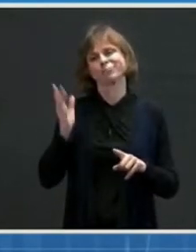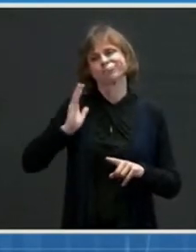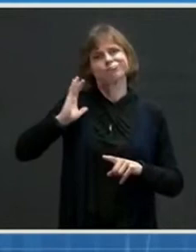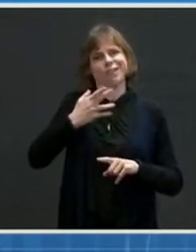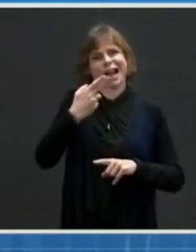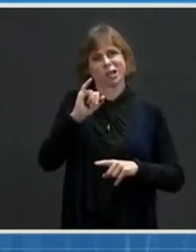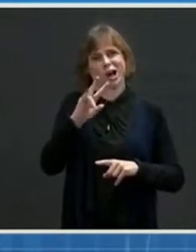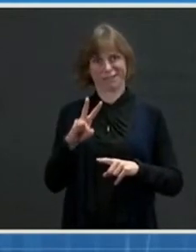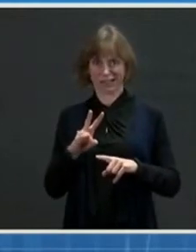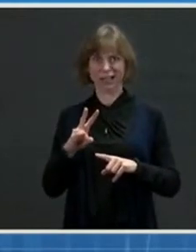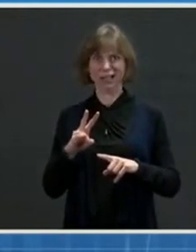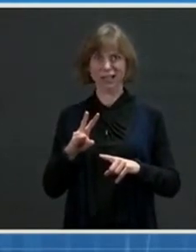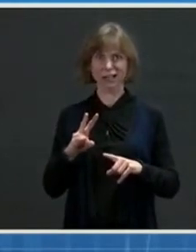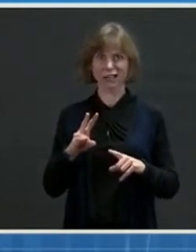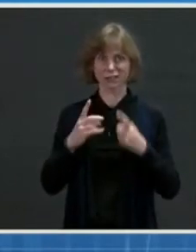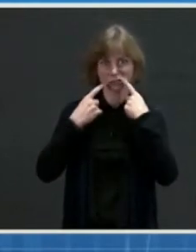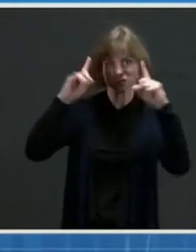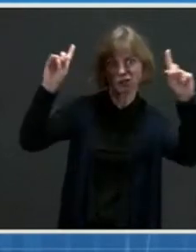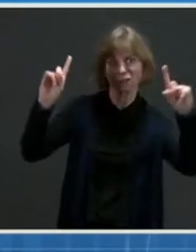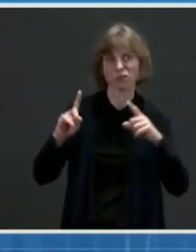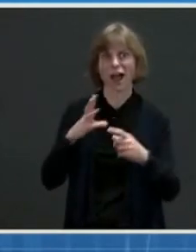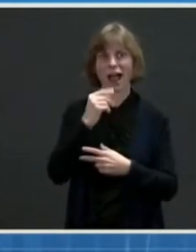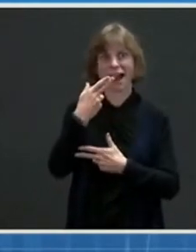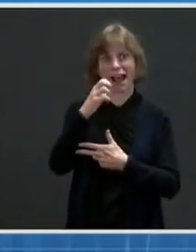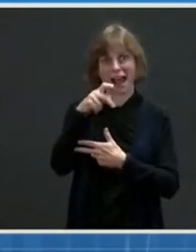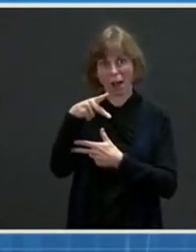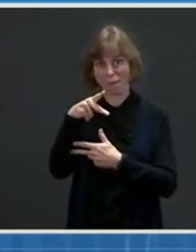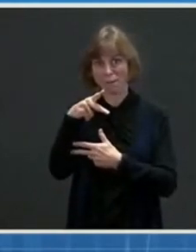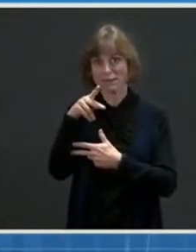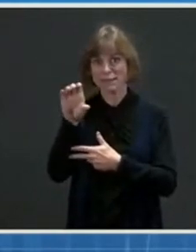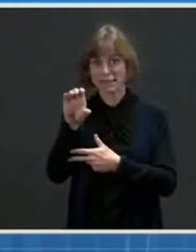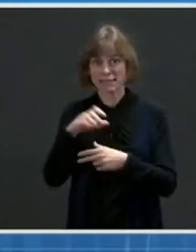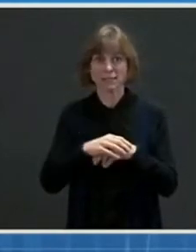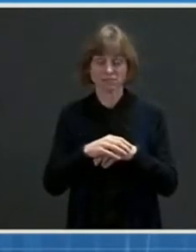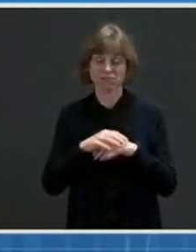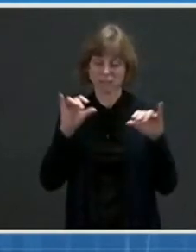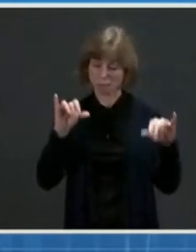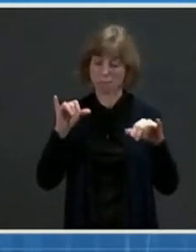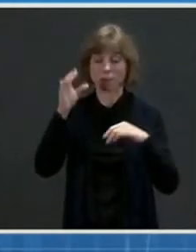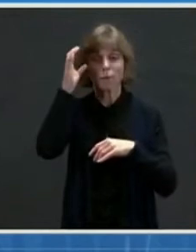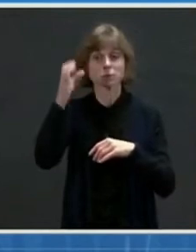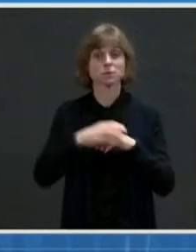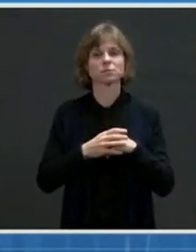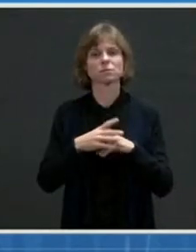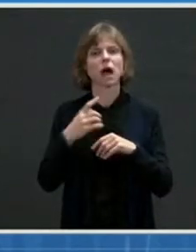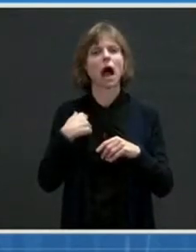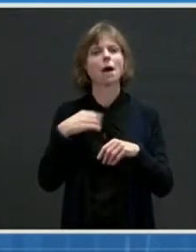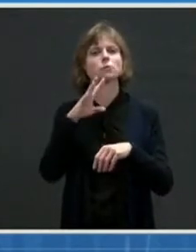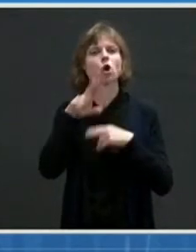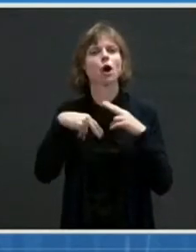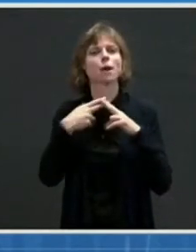SARS